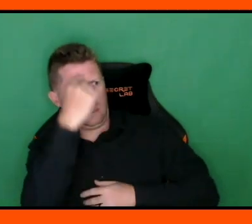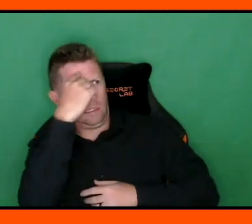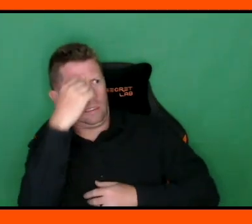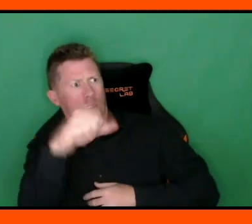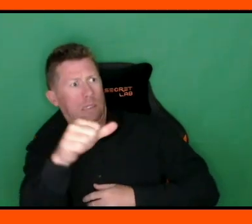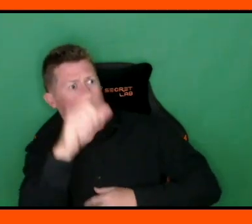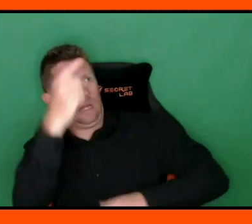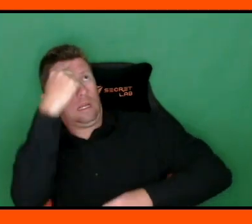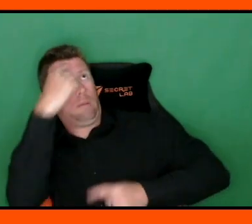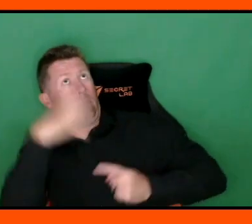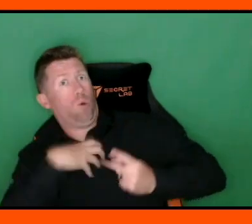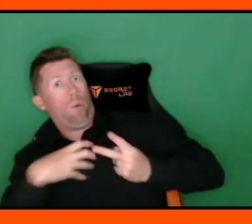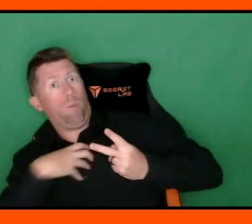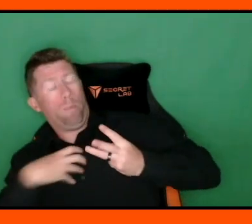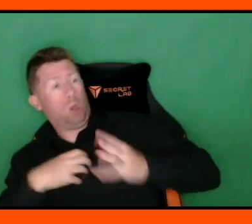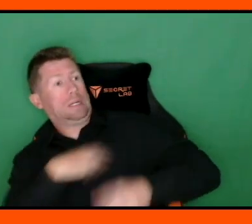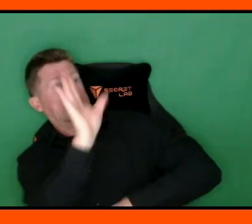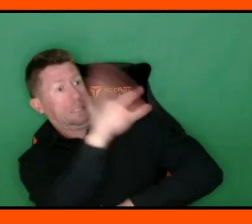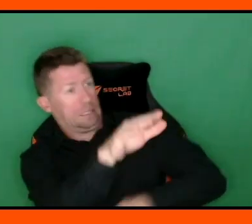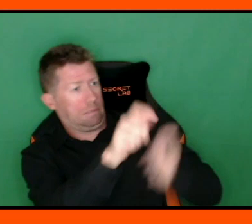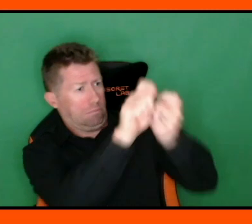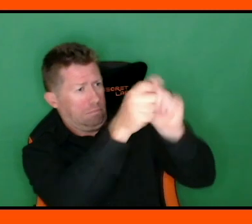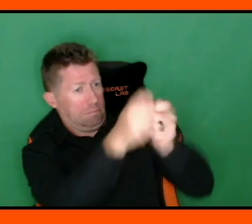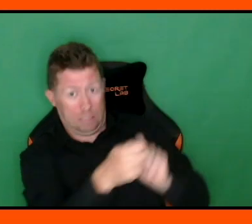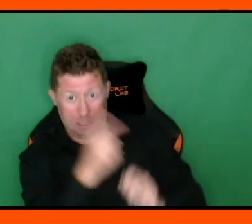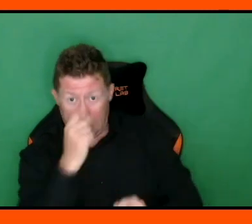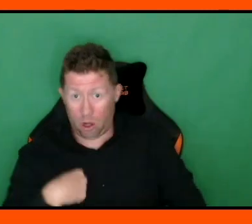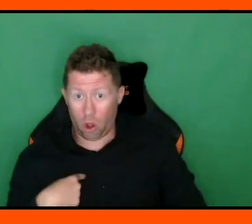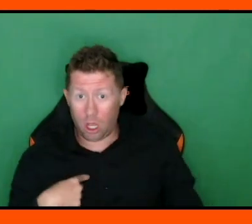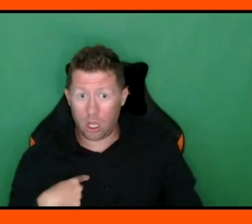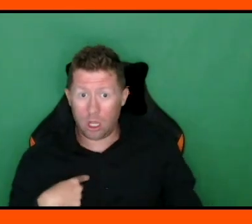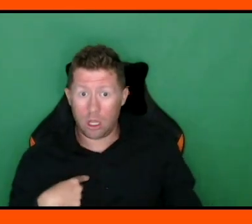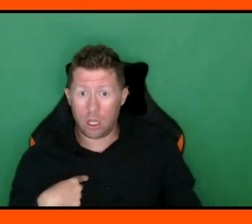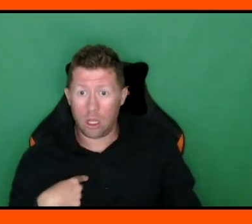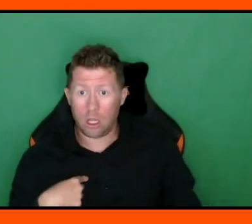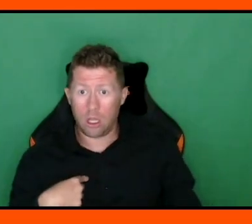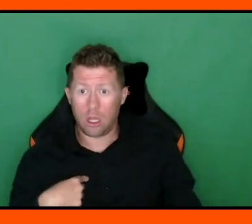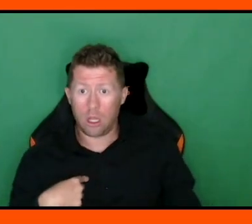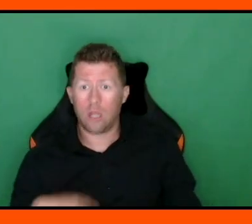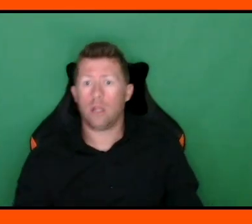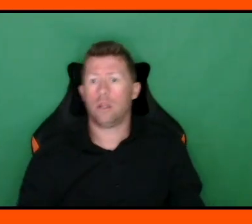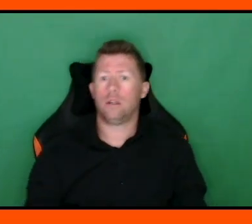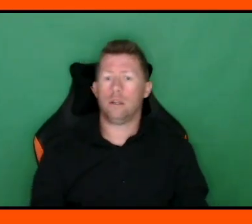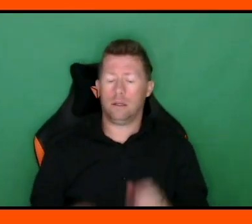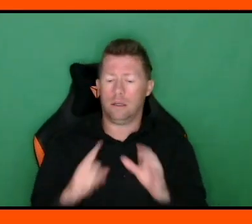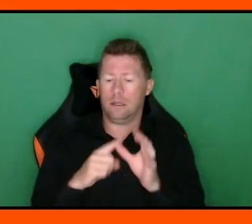just for instance if I needed to rephrase something? Yes, that’s a very good question.